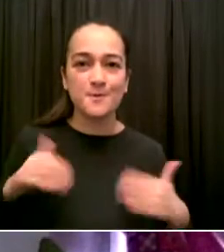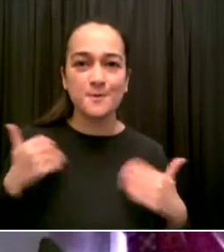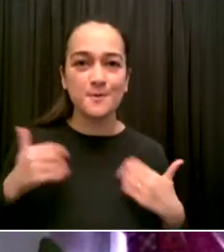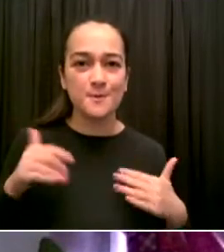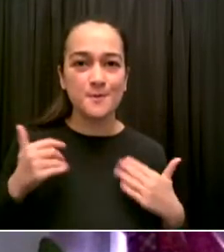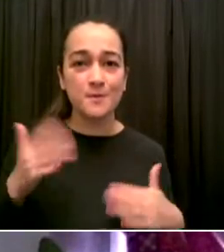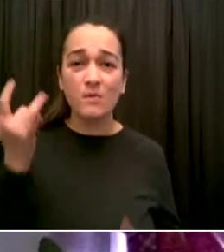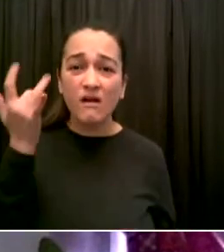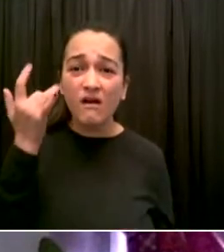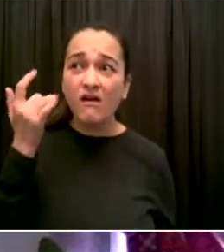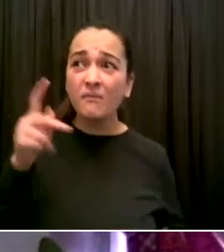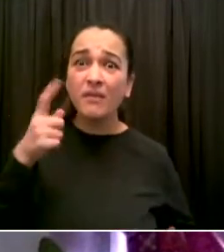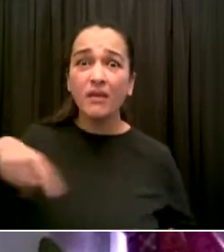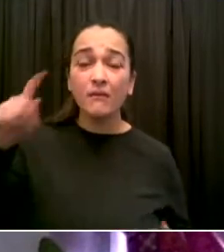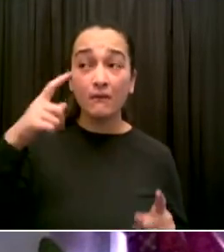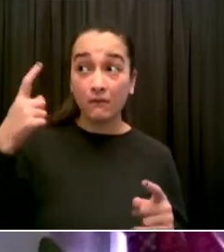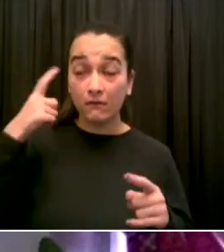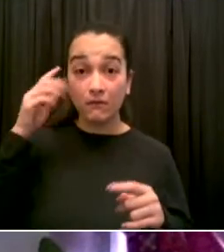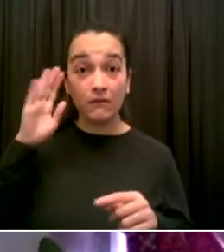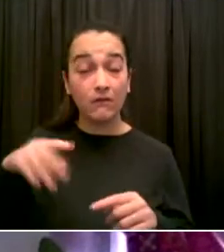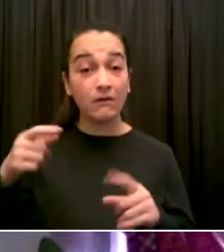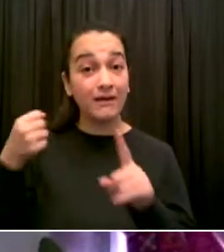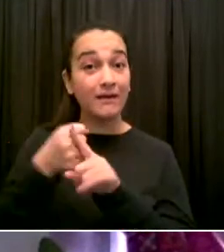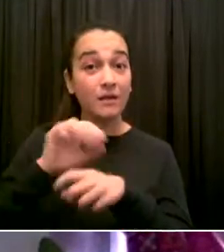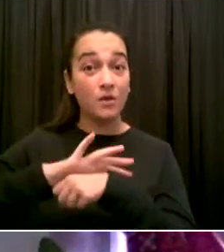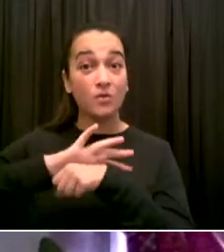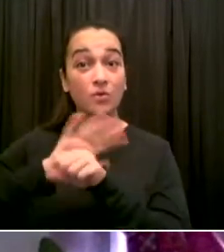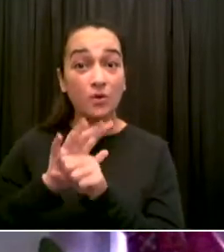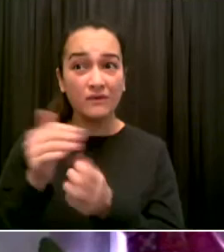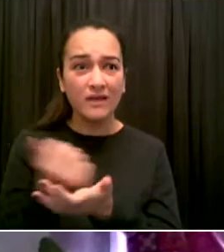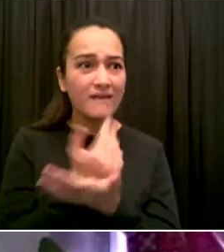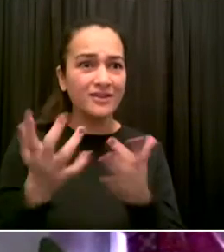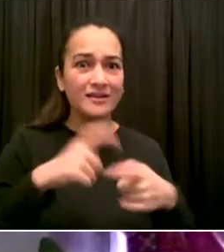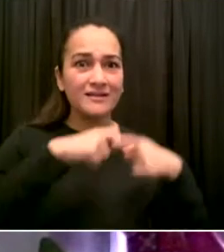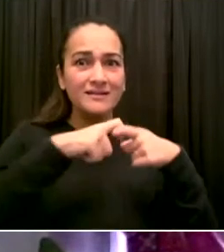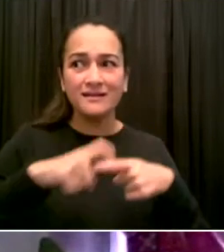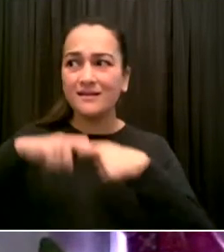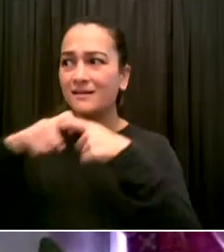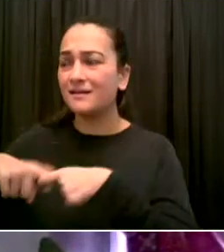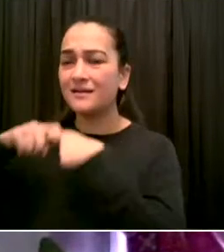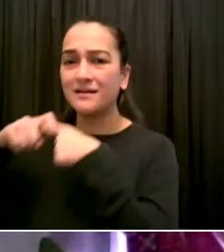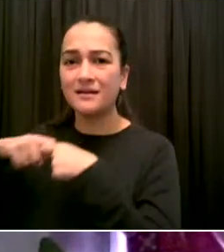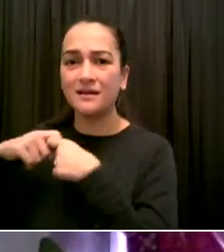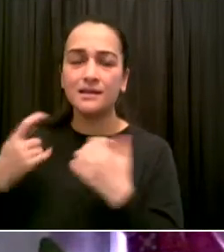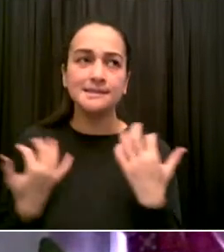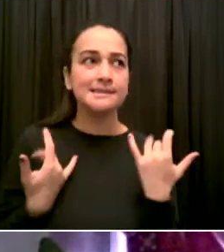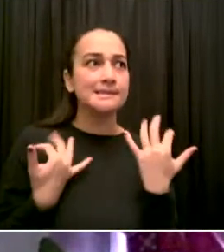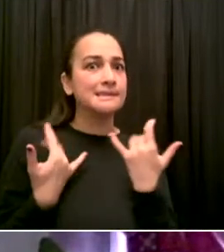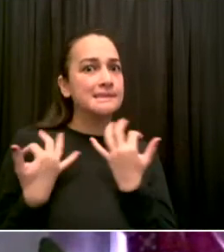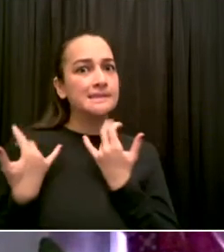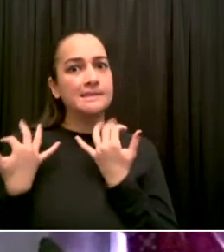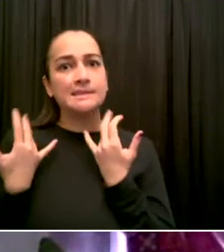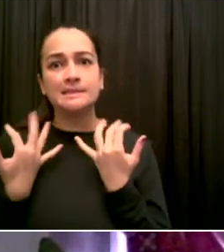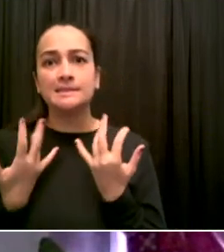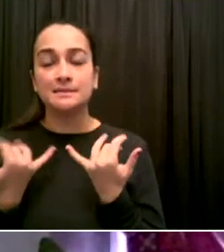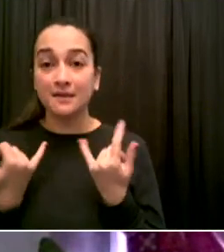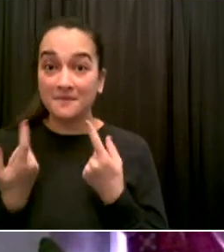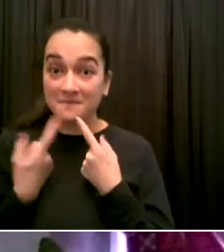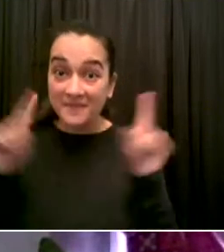THE CURTAIN EVEN WENT UP. YOU GOT TO FEEL THE REAL HUNGER